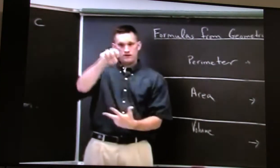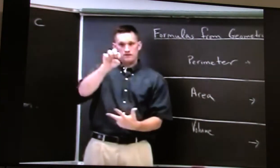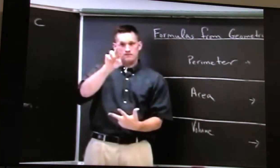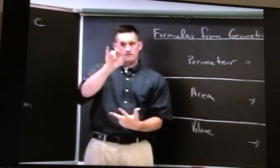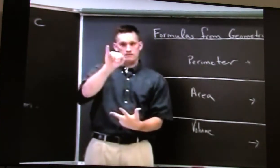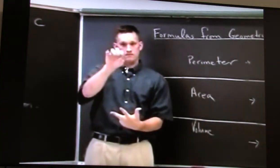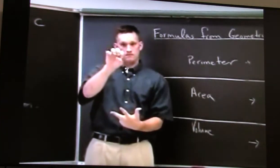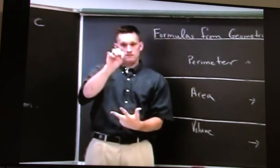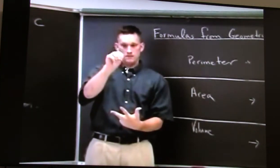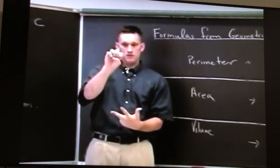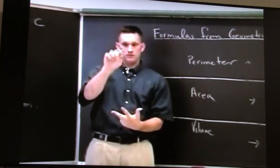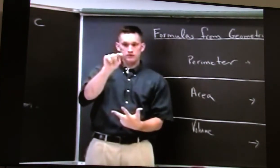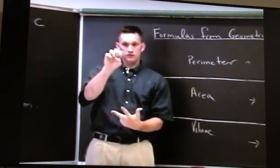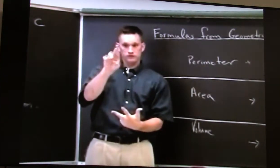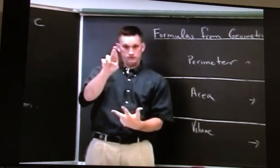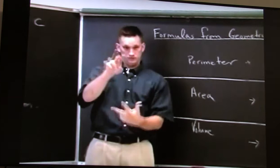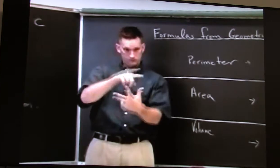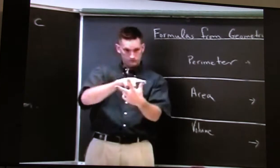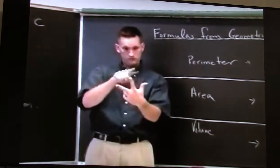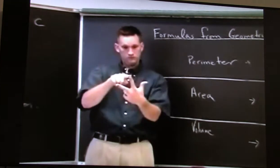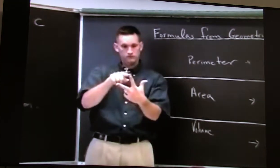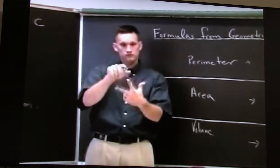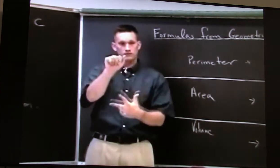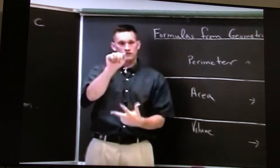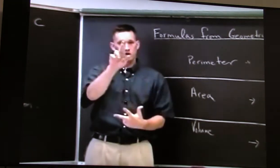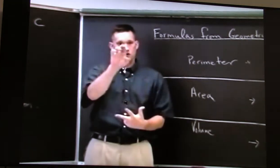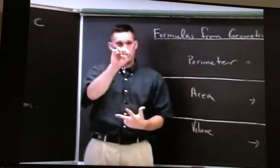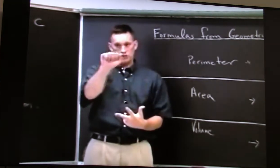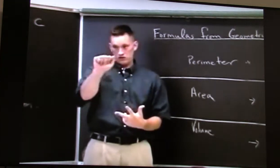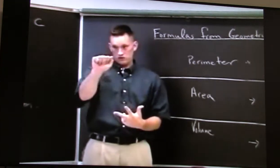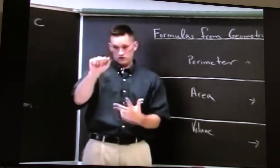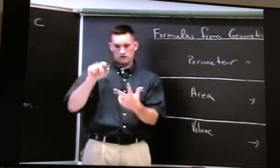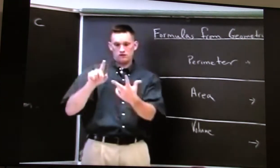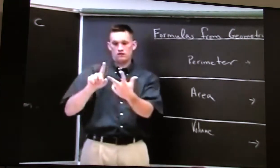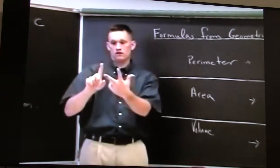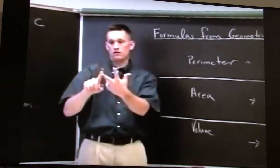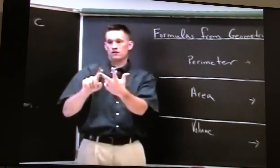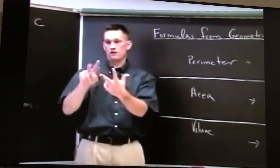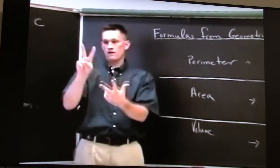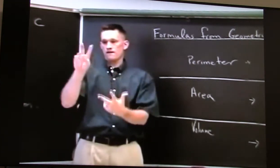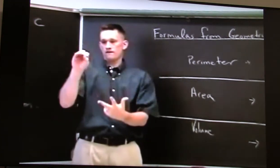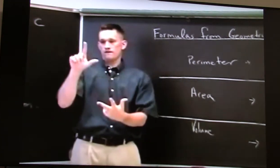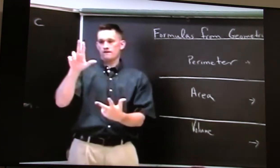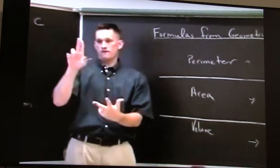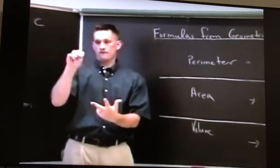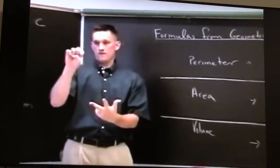The first one that we are going to talk about is parameter, the second one is area, and